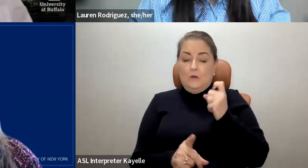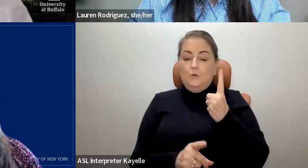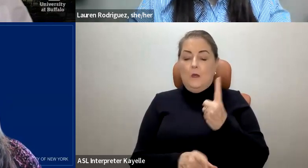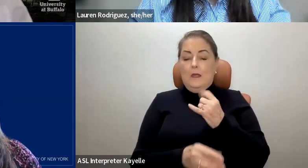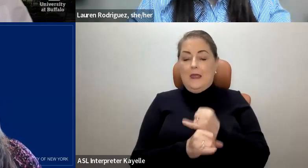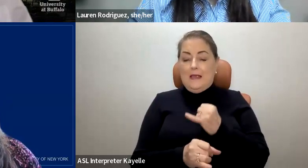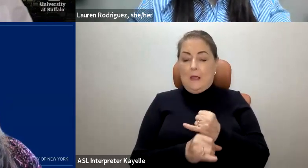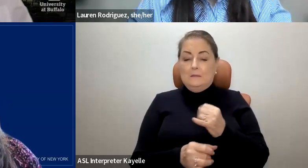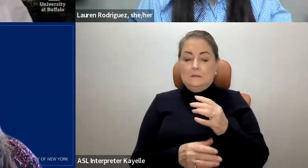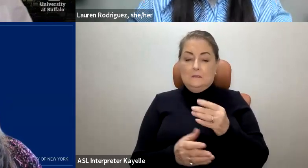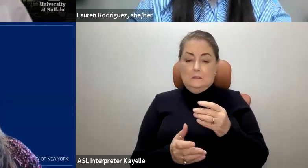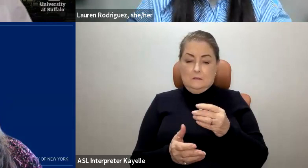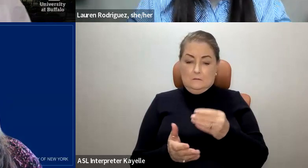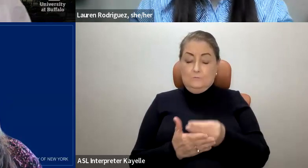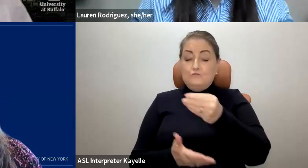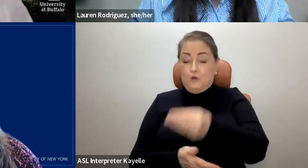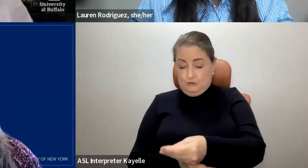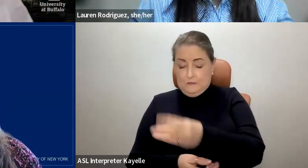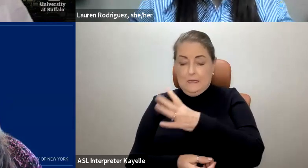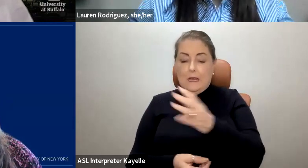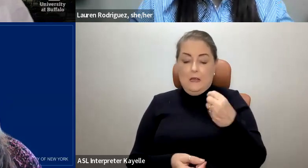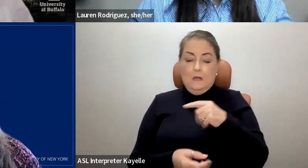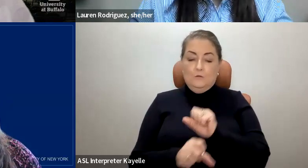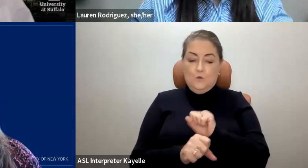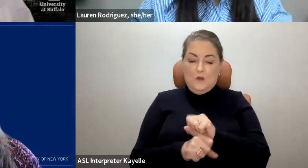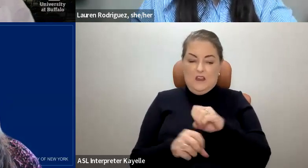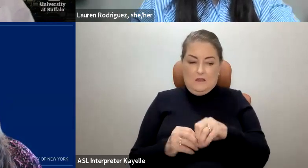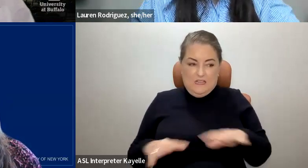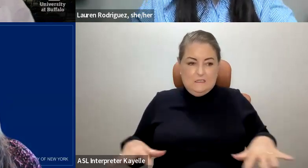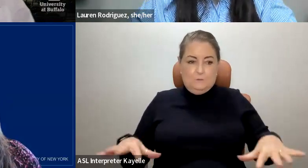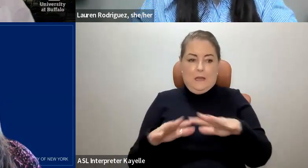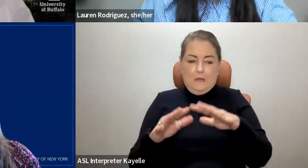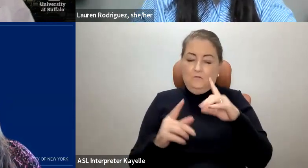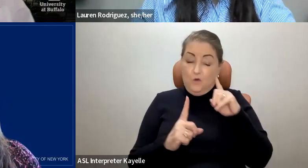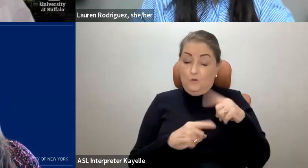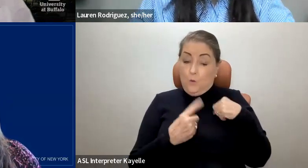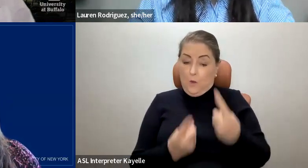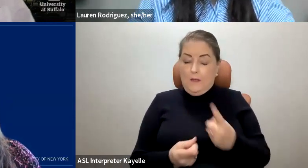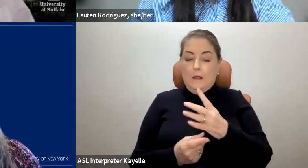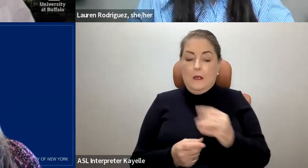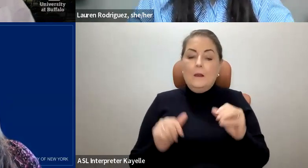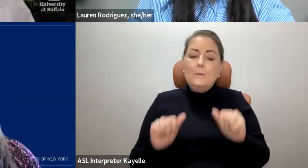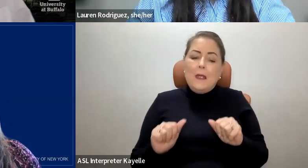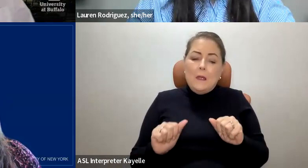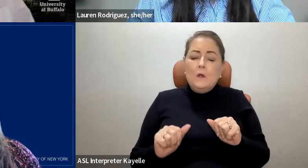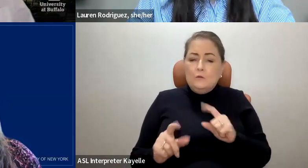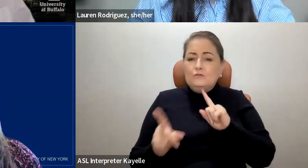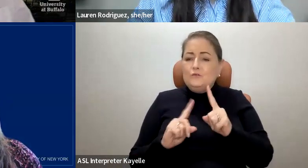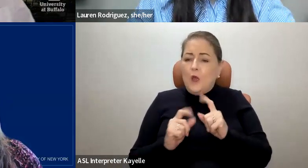purchase, and has been working in this space as well for a while and we'll be able to talk with you about how all of this